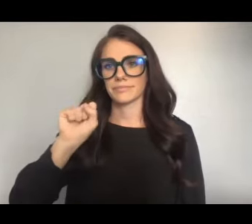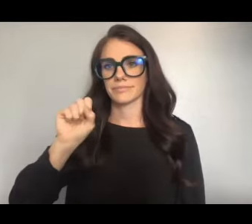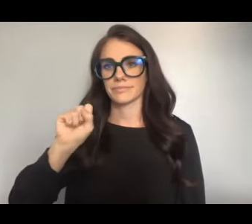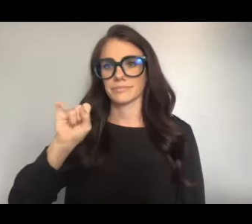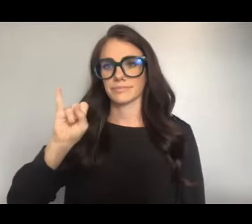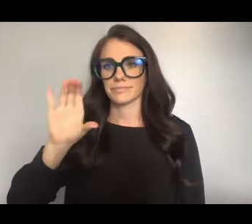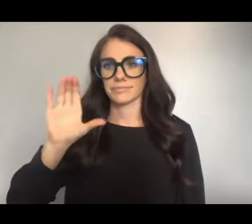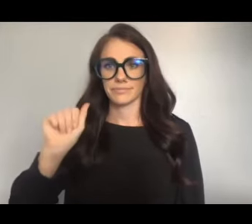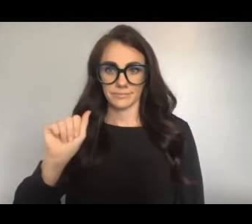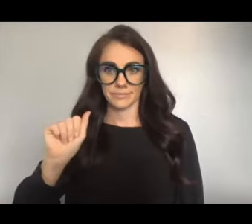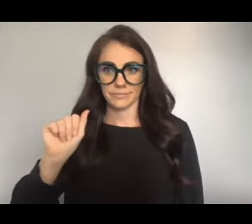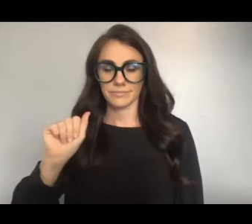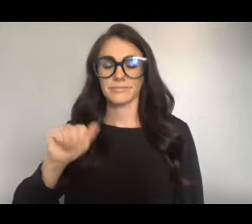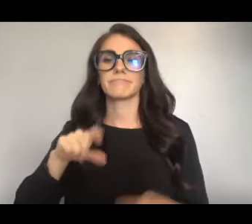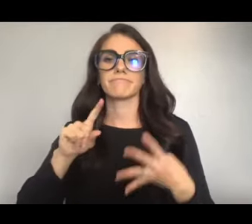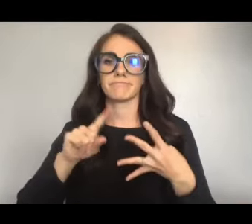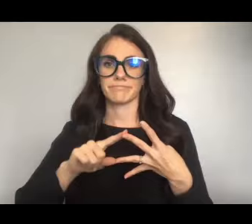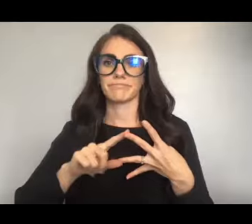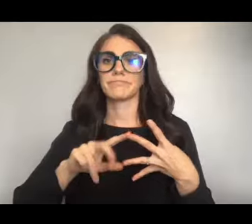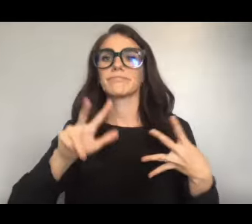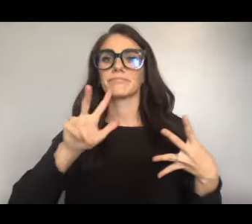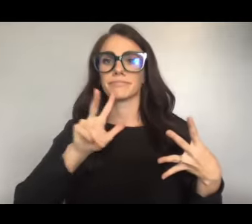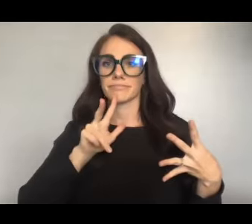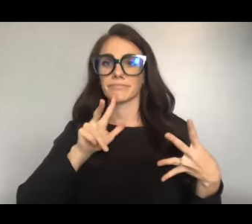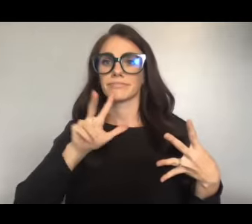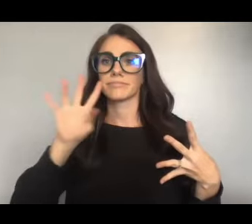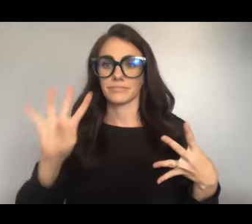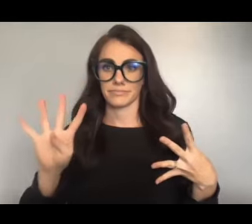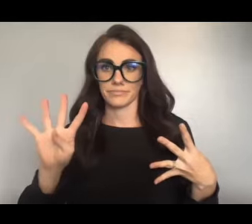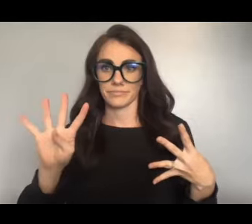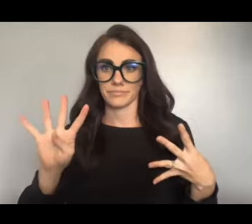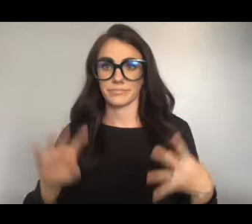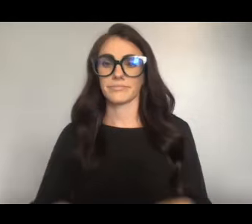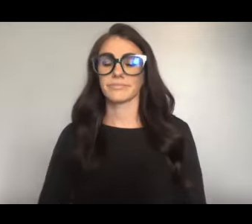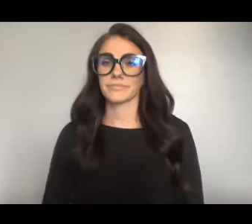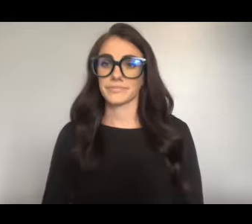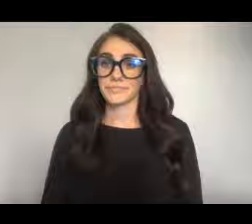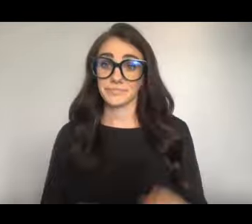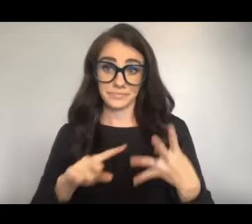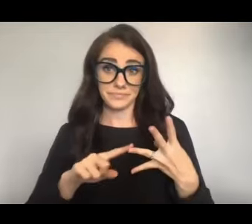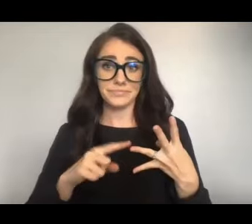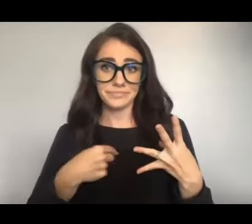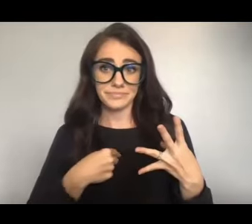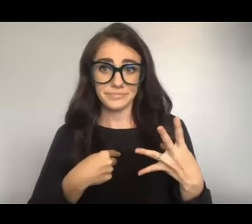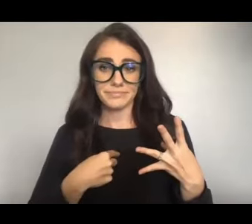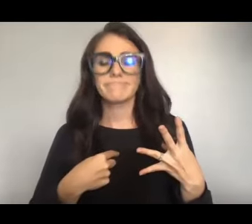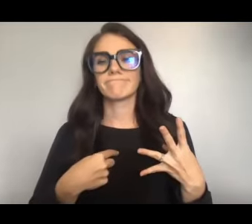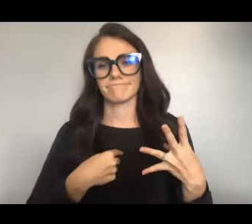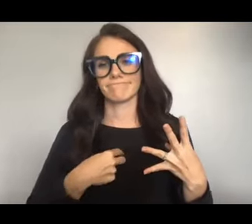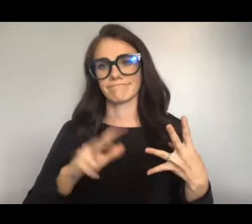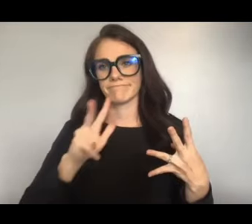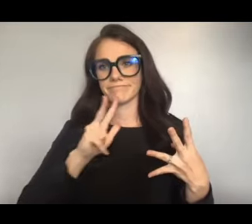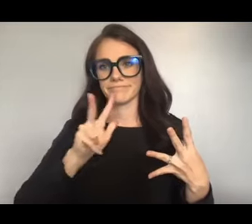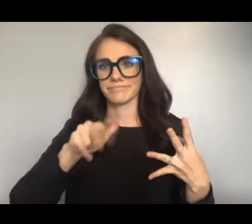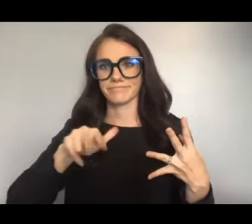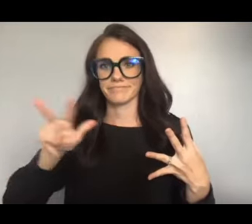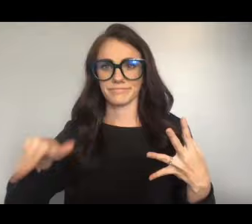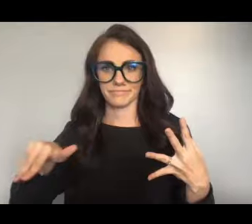The next one in line is Jessica she's 34. Number three is me